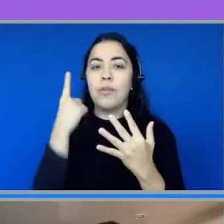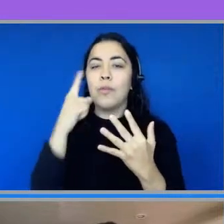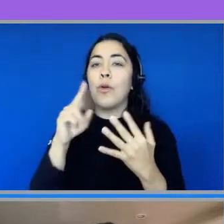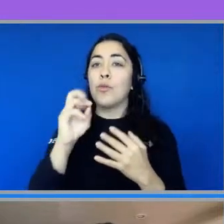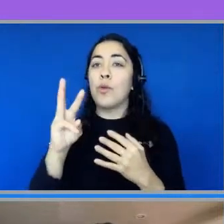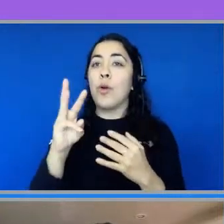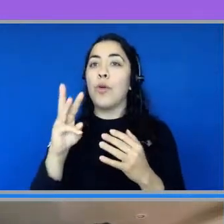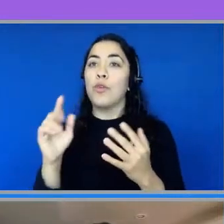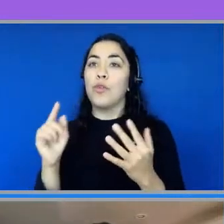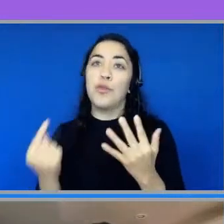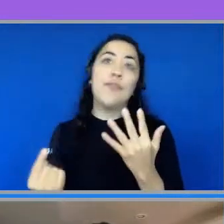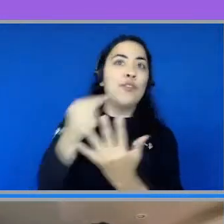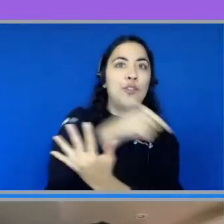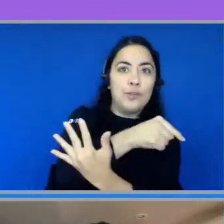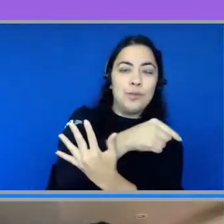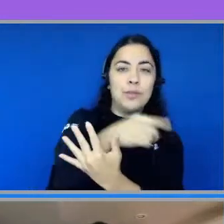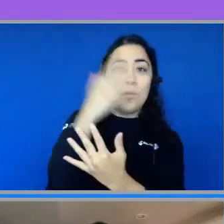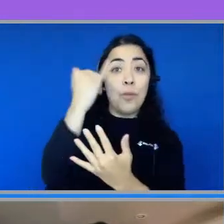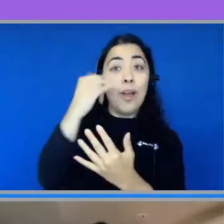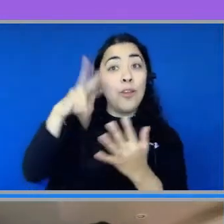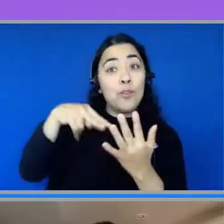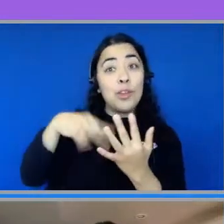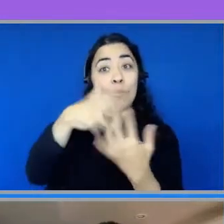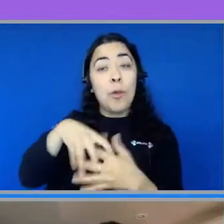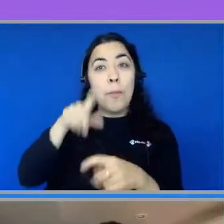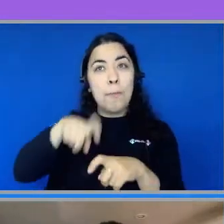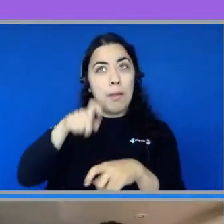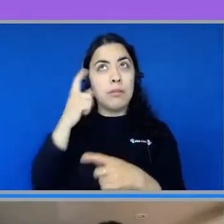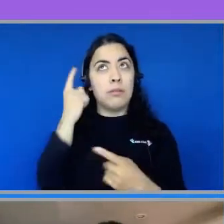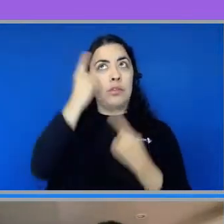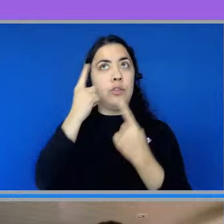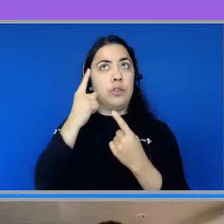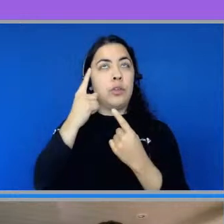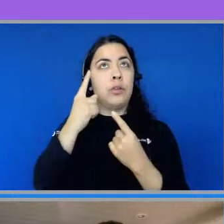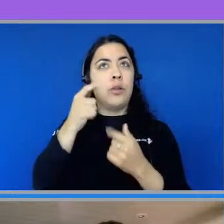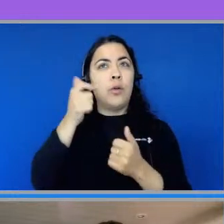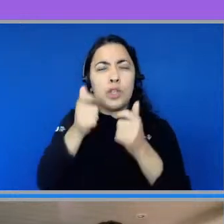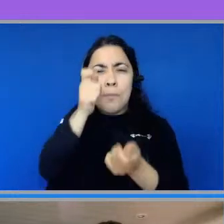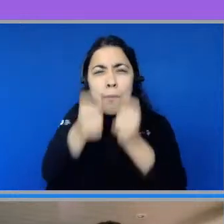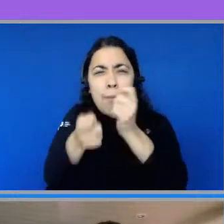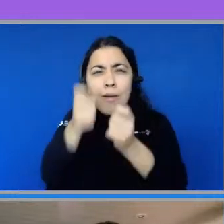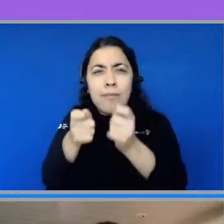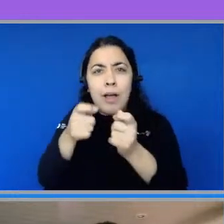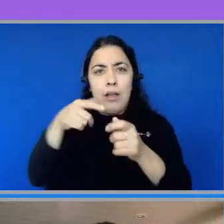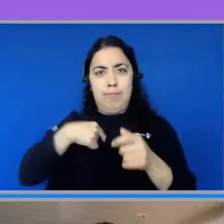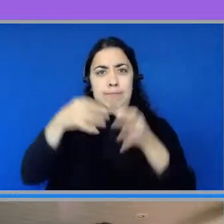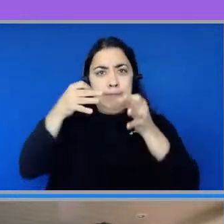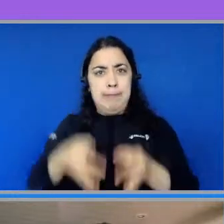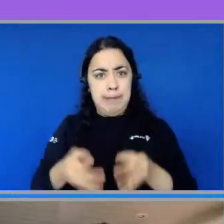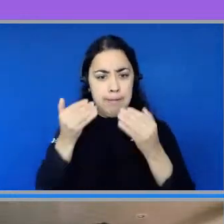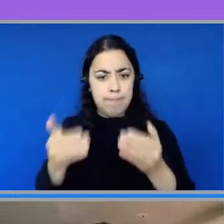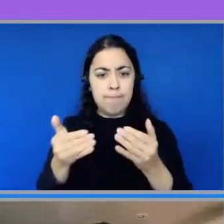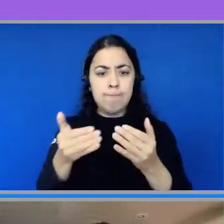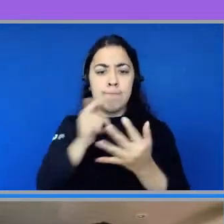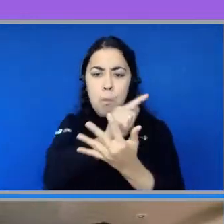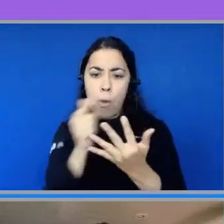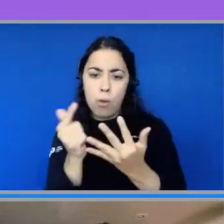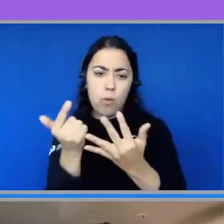reverse. Because reading flow needs to take into account the